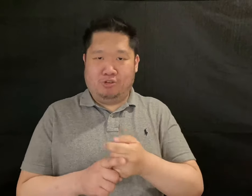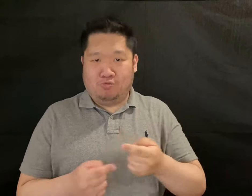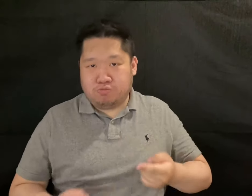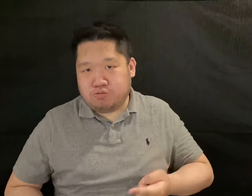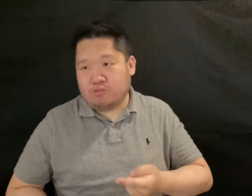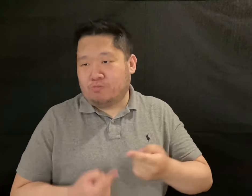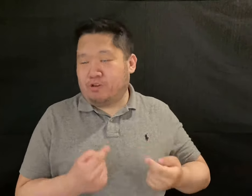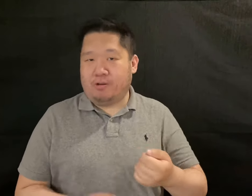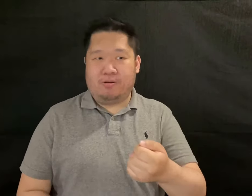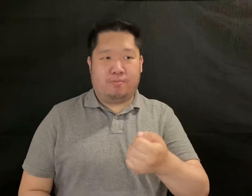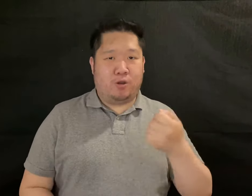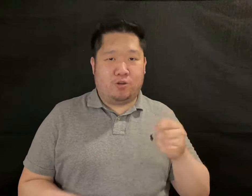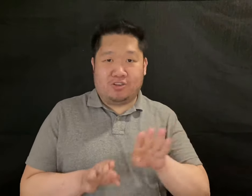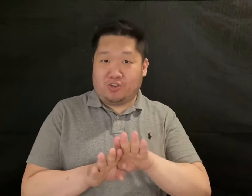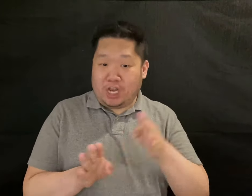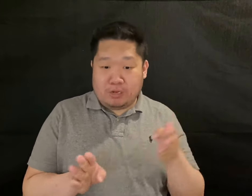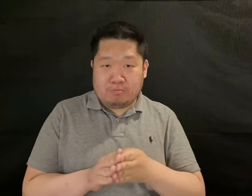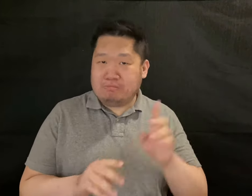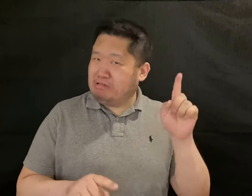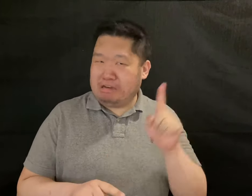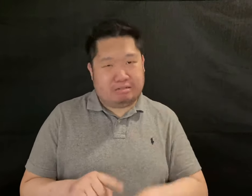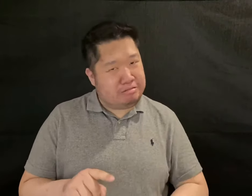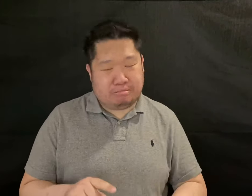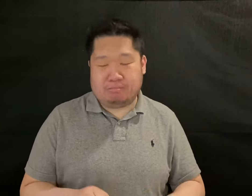trying to pull the door.